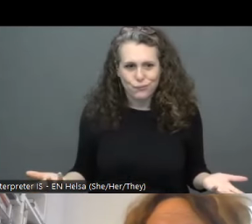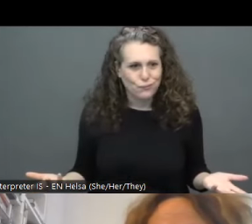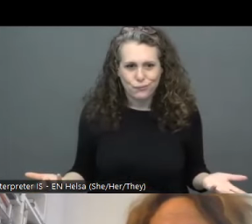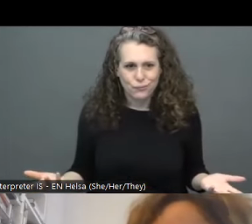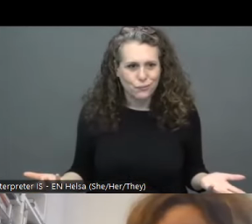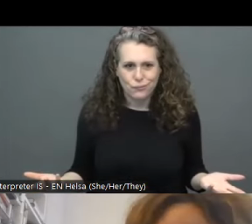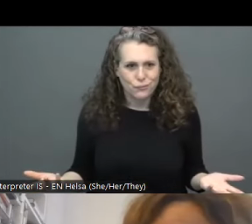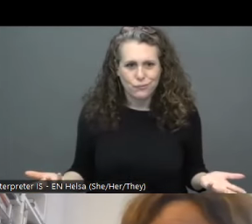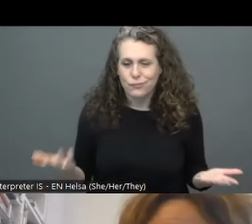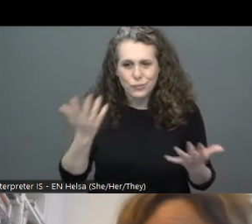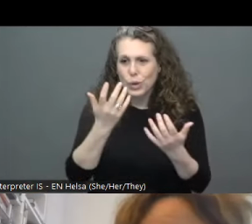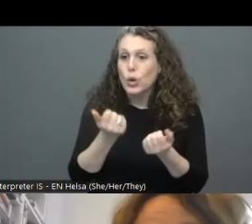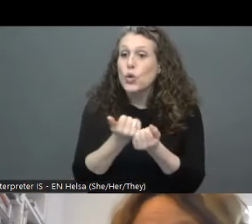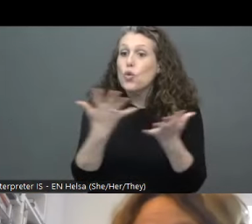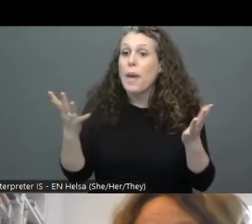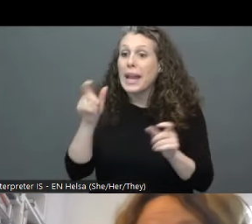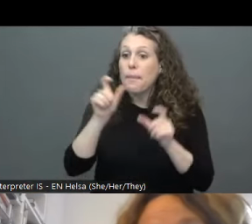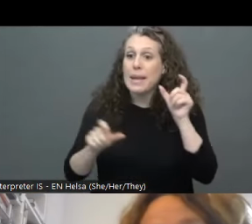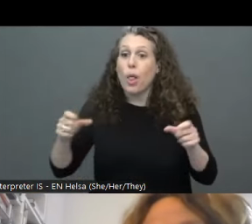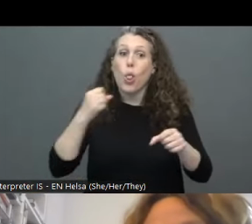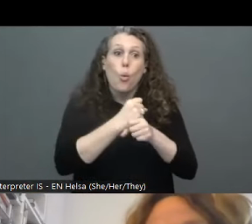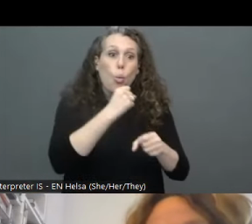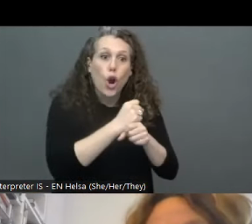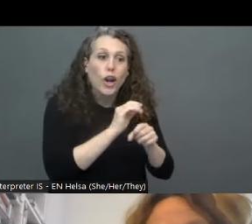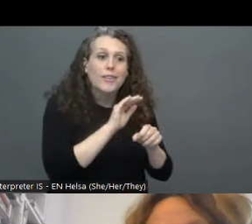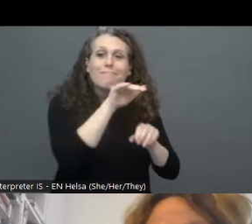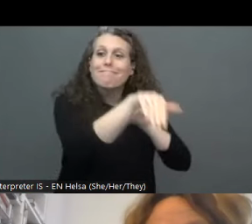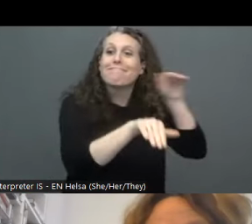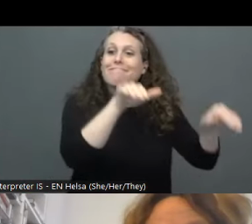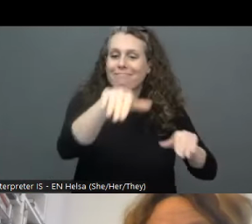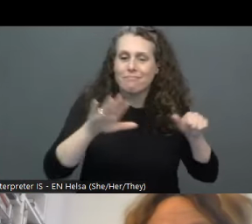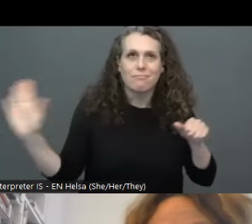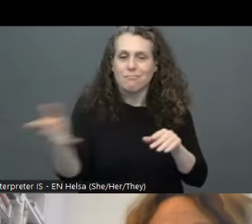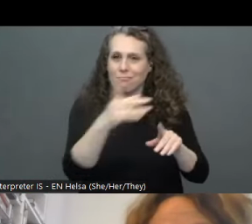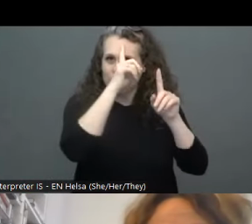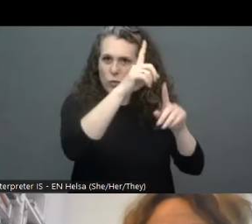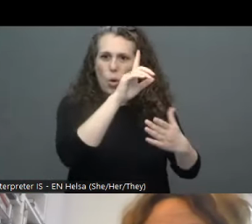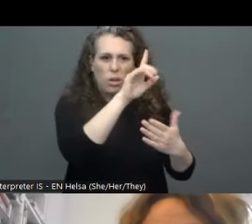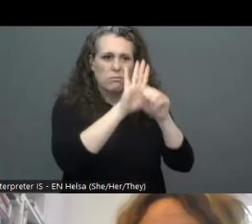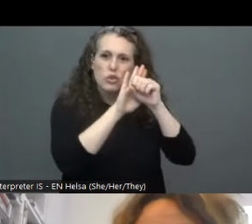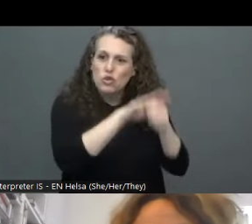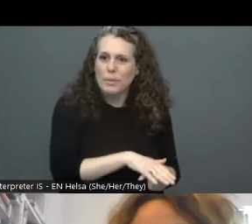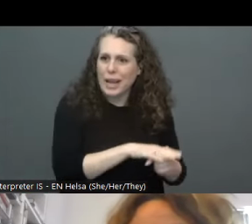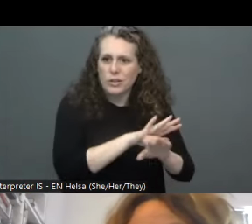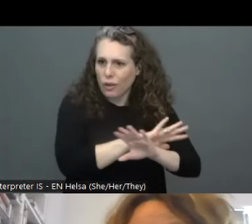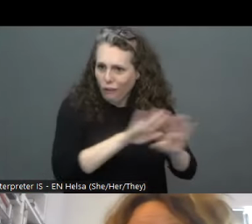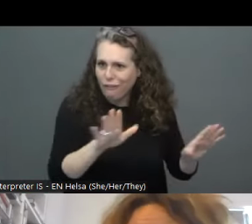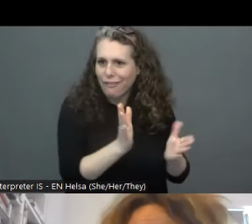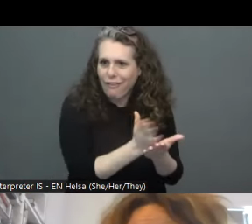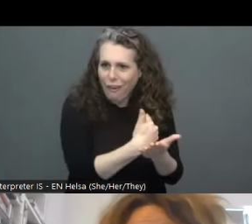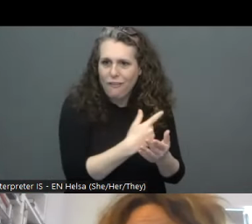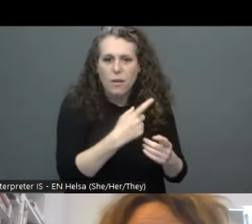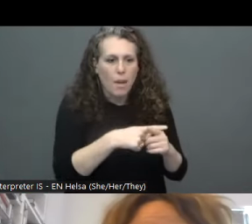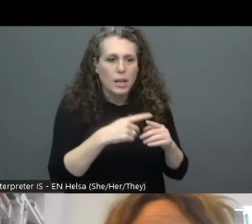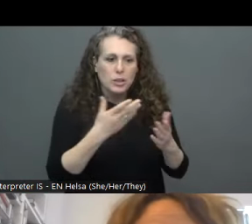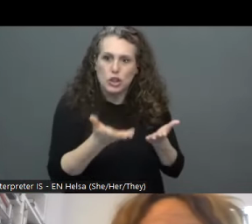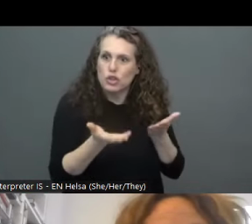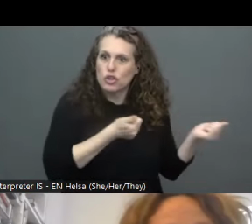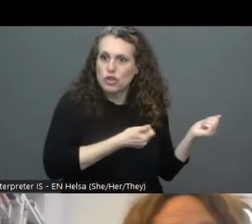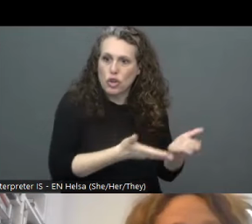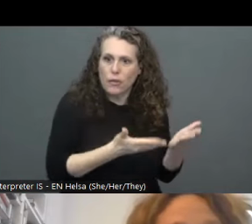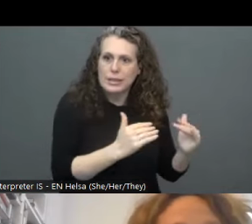actors work to reduce discrimination and enhance access to services via the protection sector.